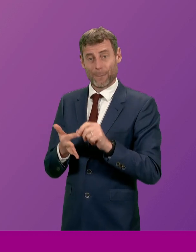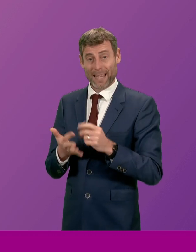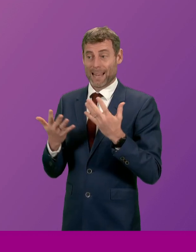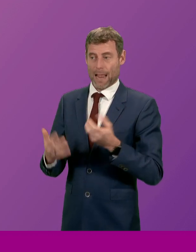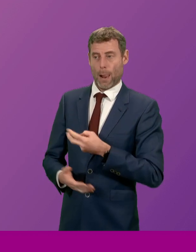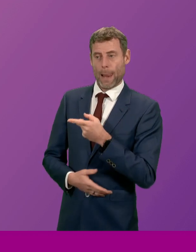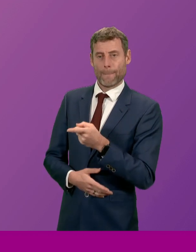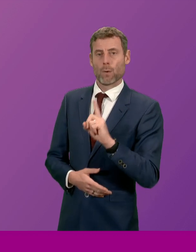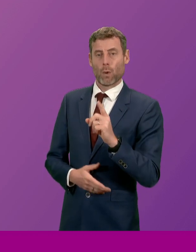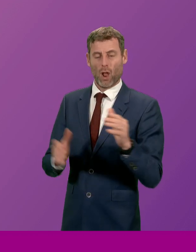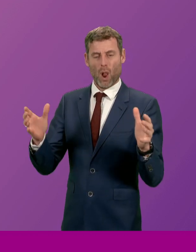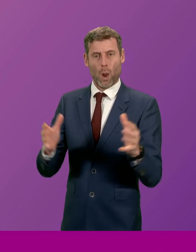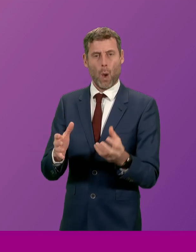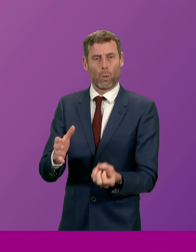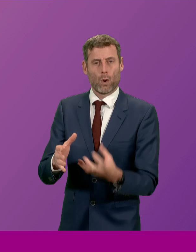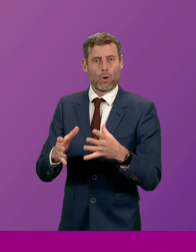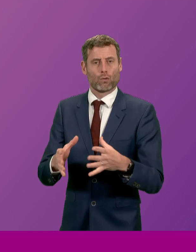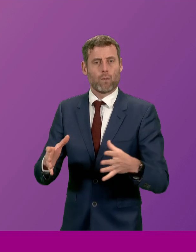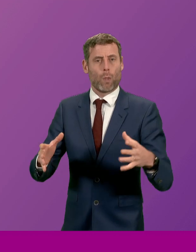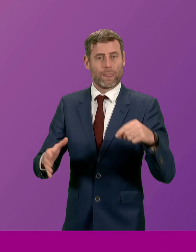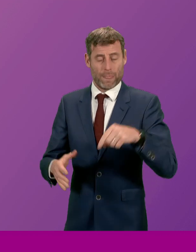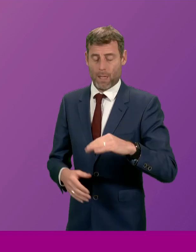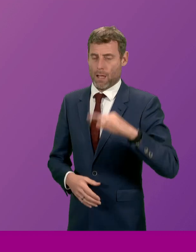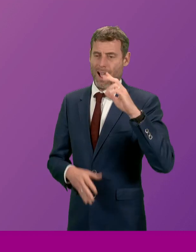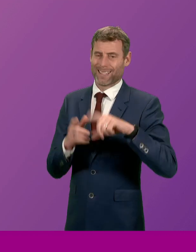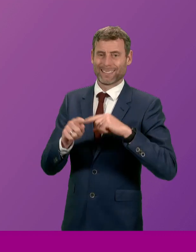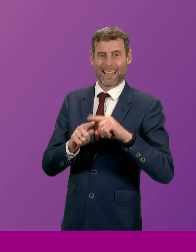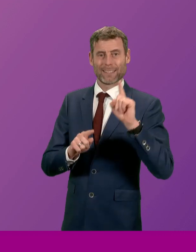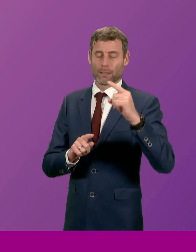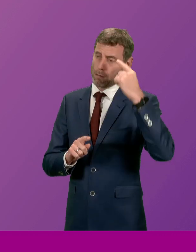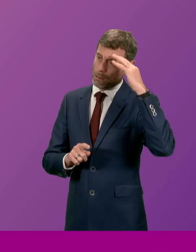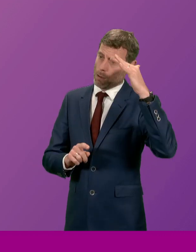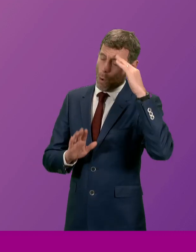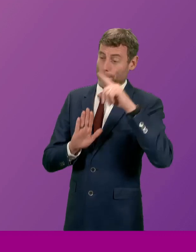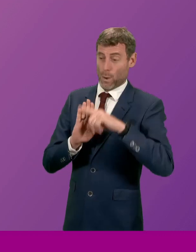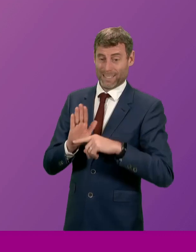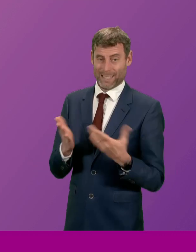low-growth and high-tax policies have badly backfired?